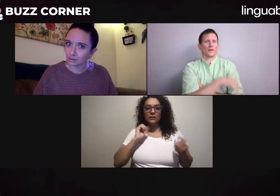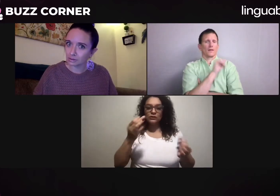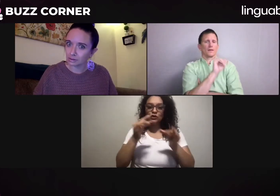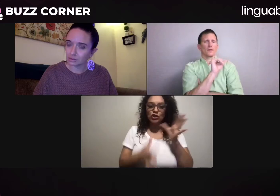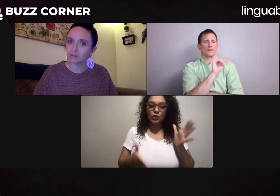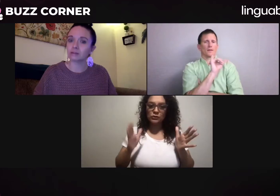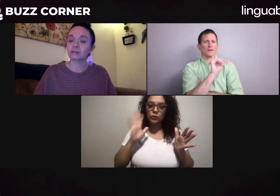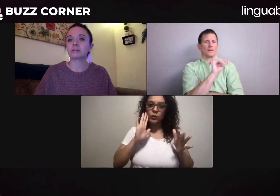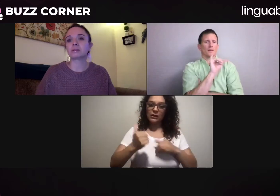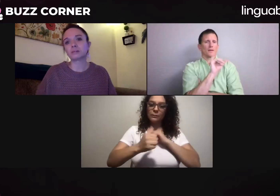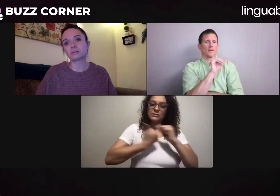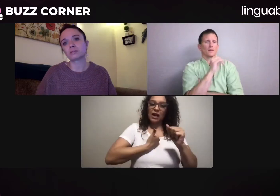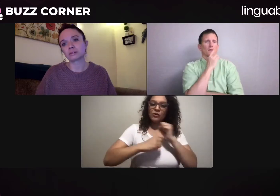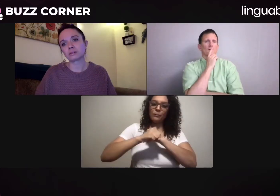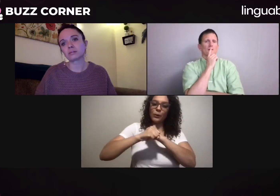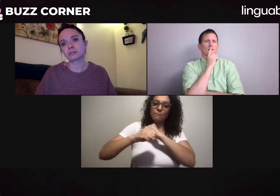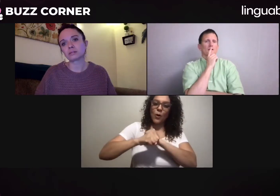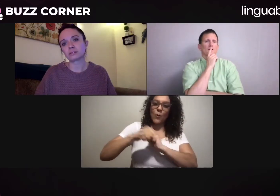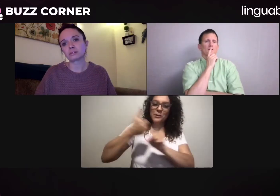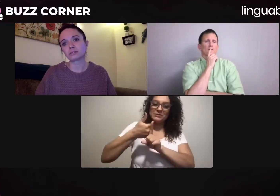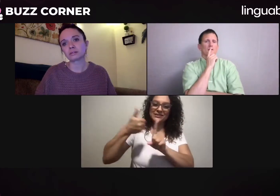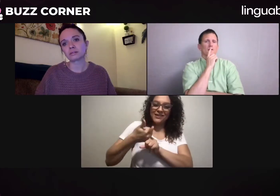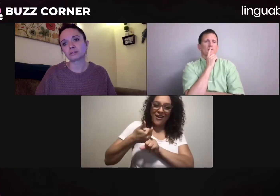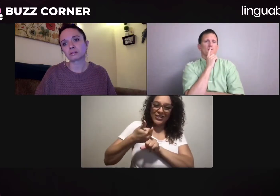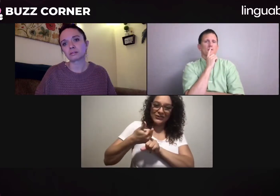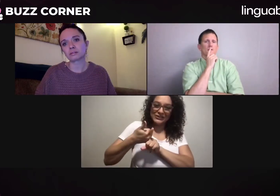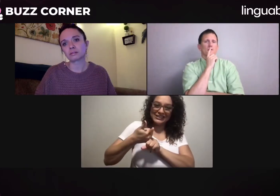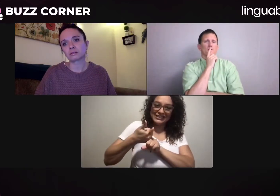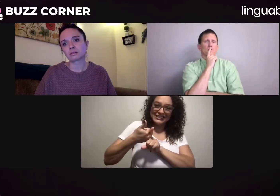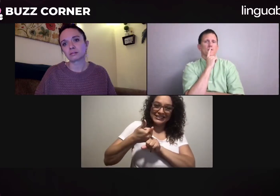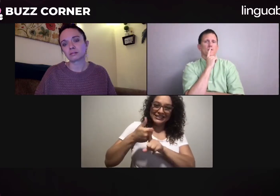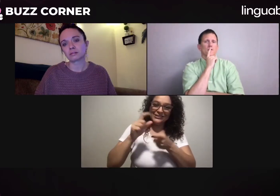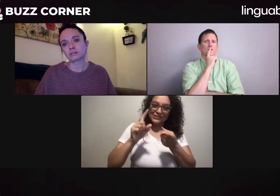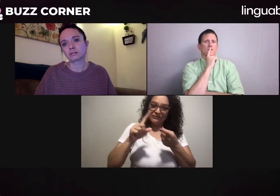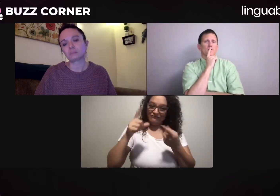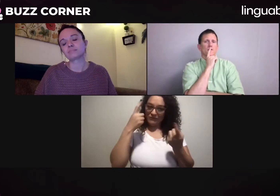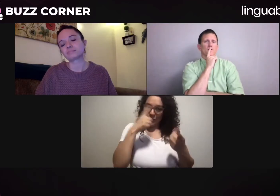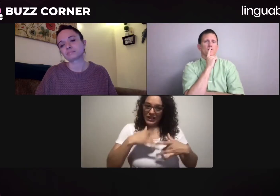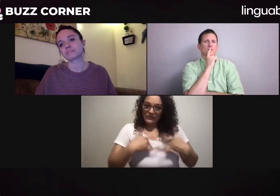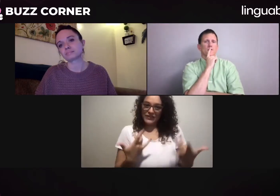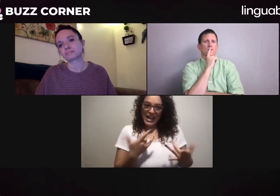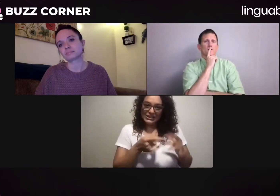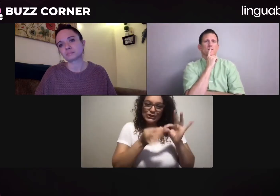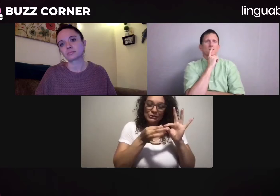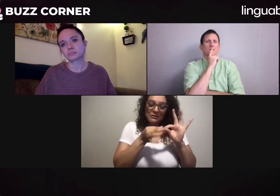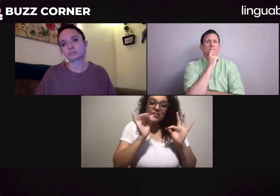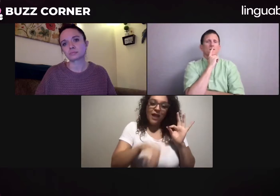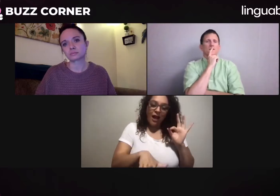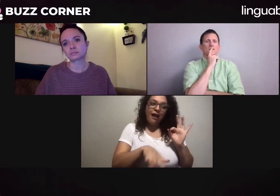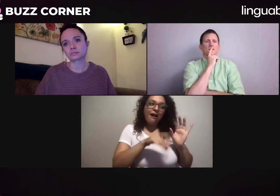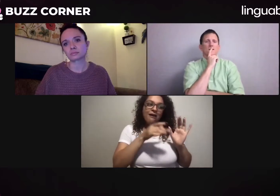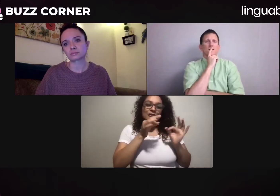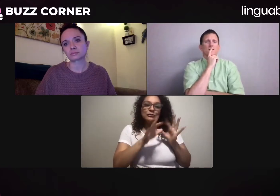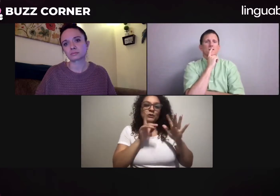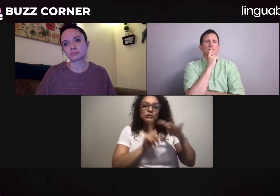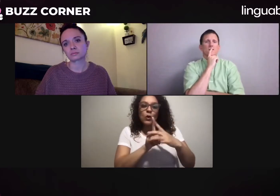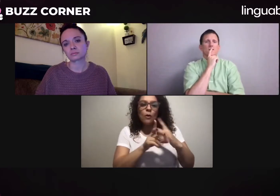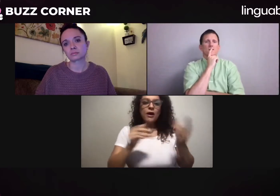because it was kind of like drawing unwanted attention, you know, particularly being present at an event,